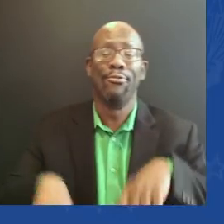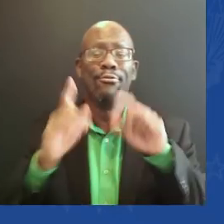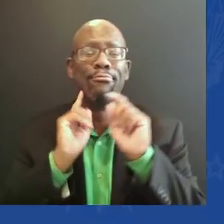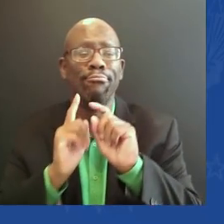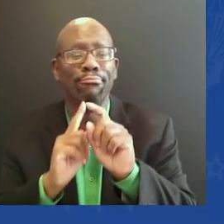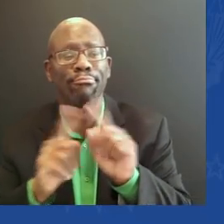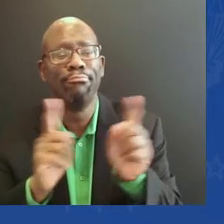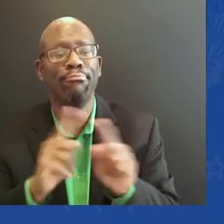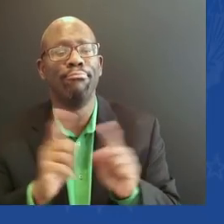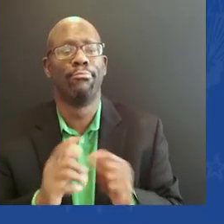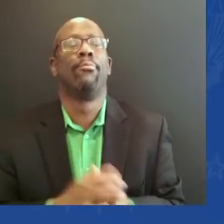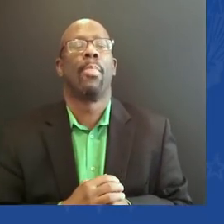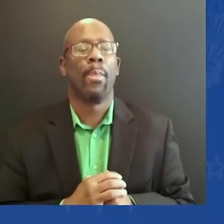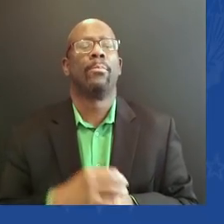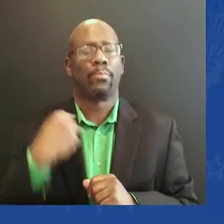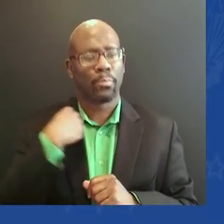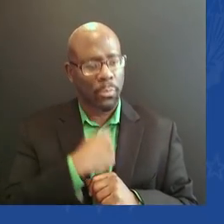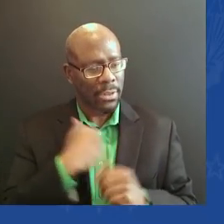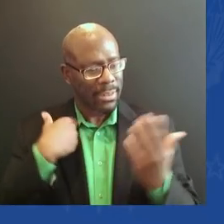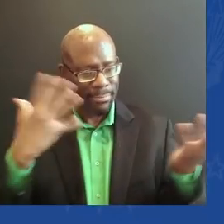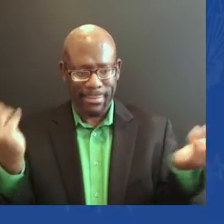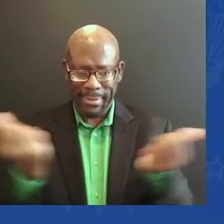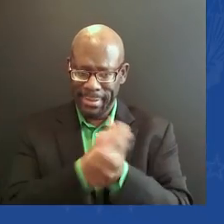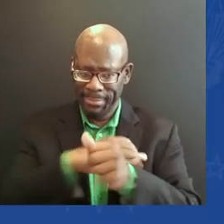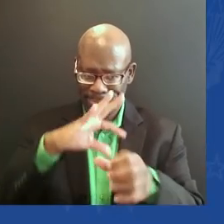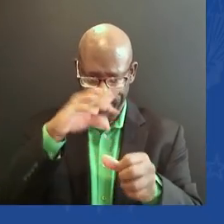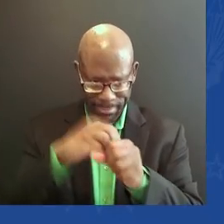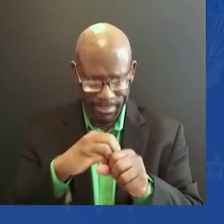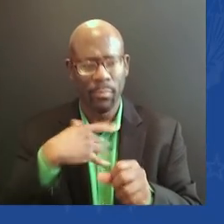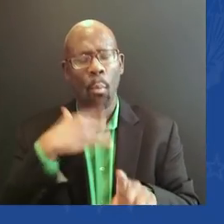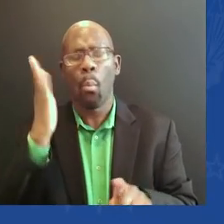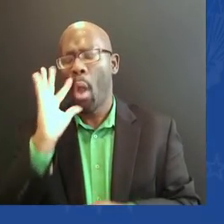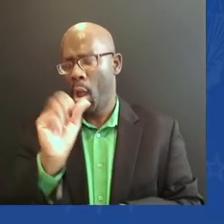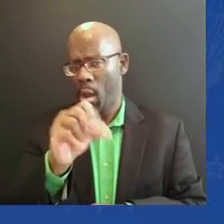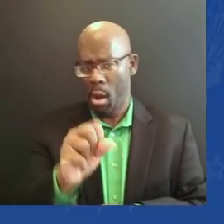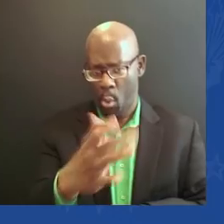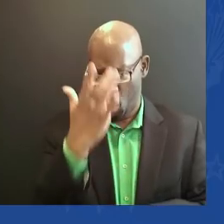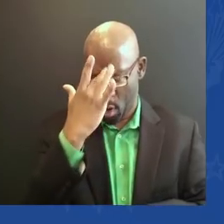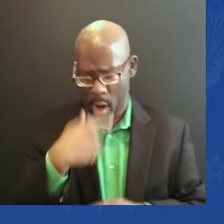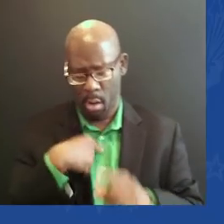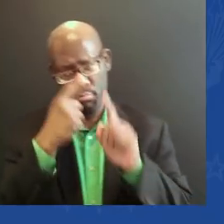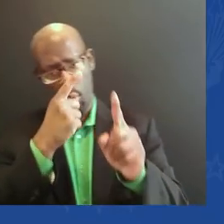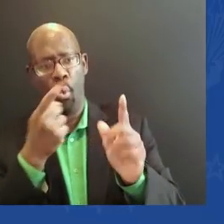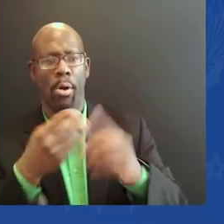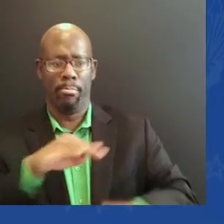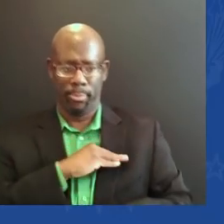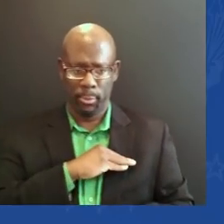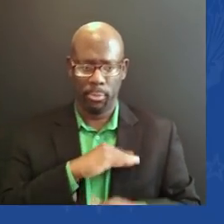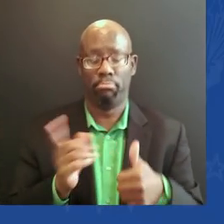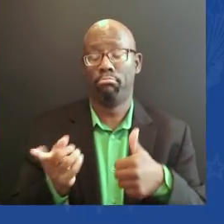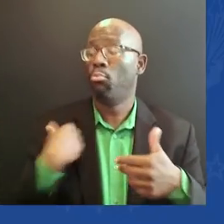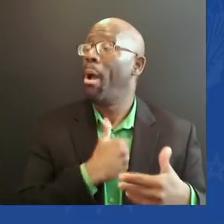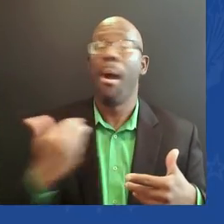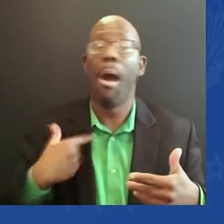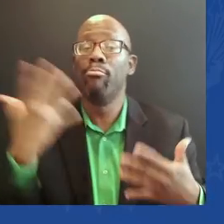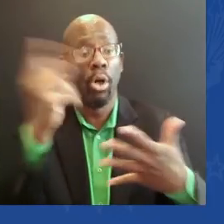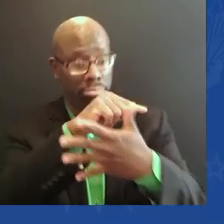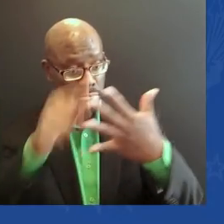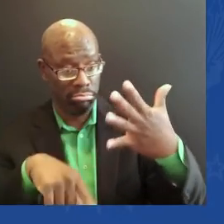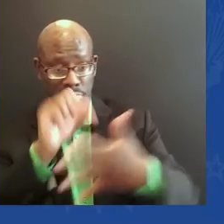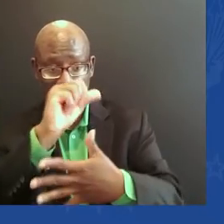let me go through some of these: that we have tax credits for --